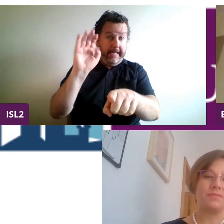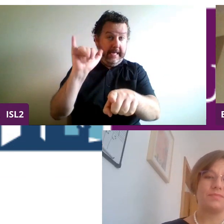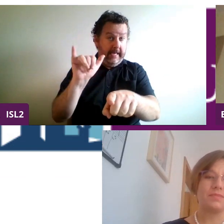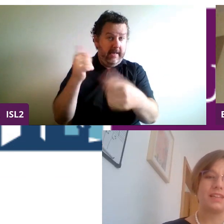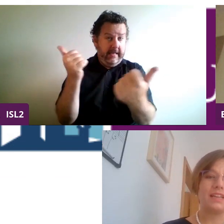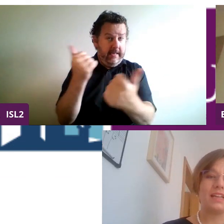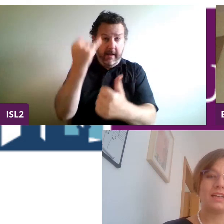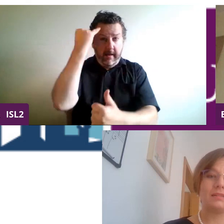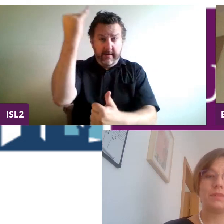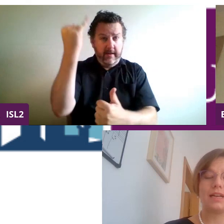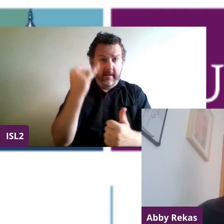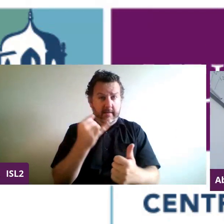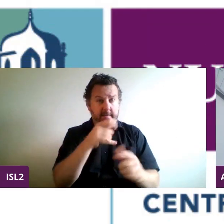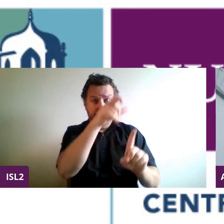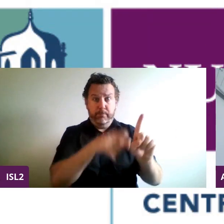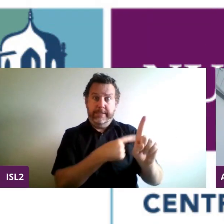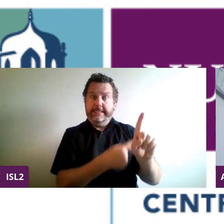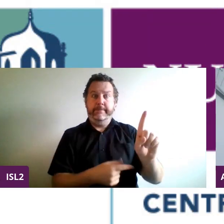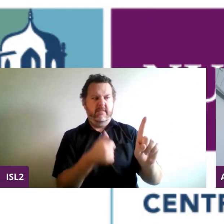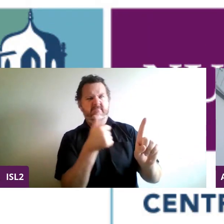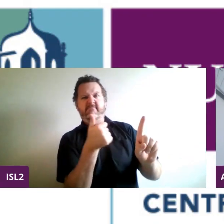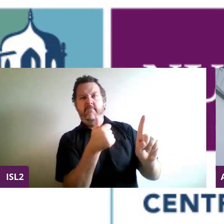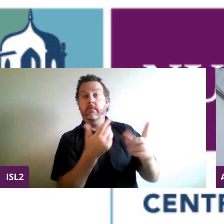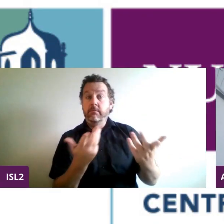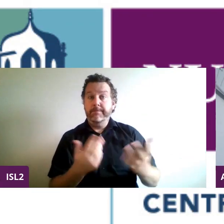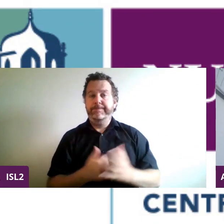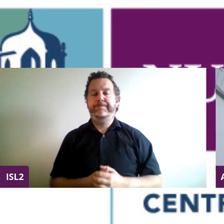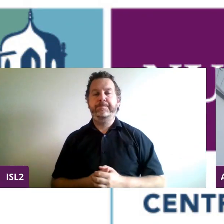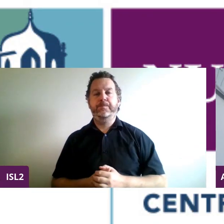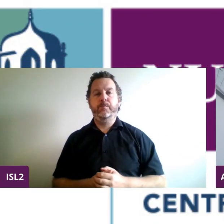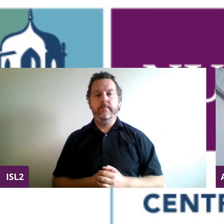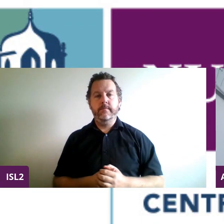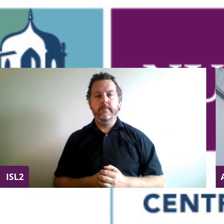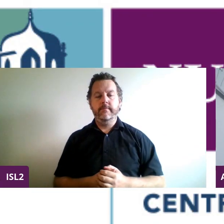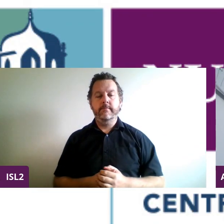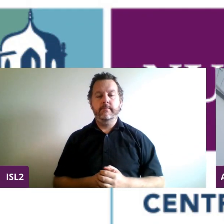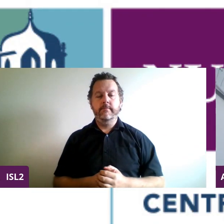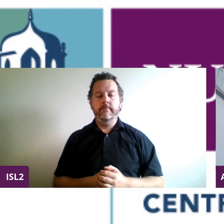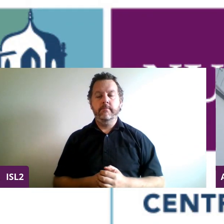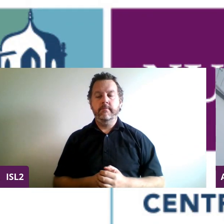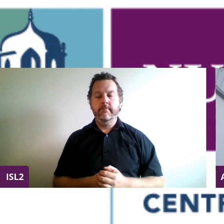I think one of the things that mass media really struggles with